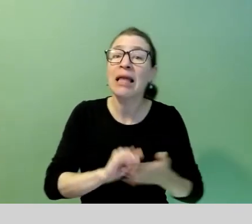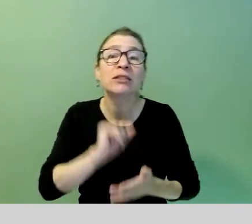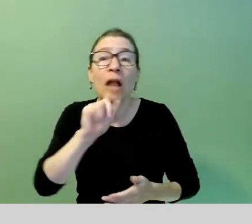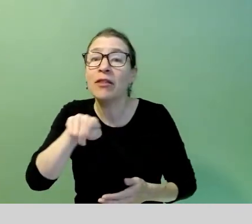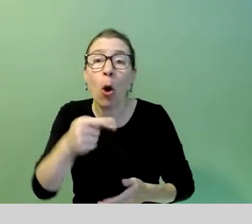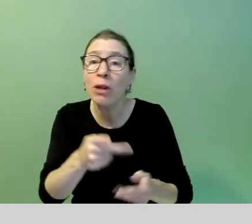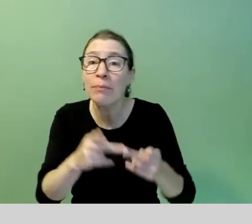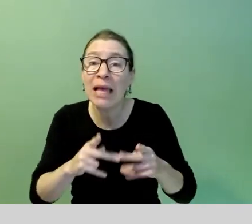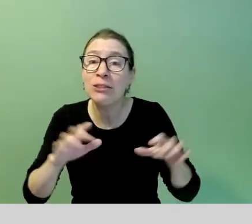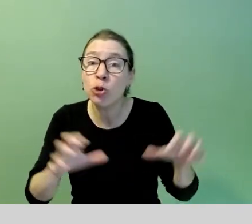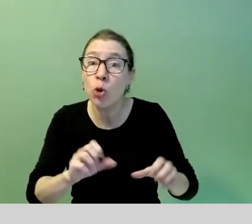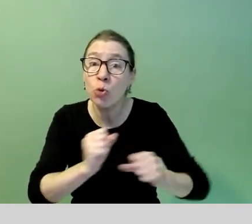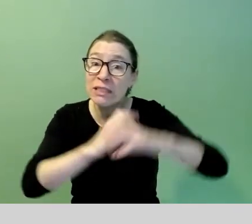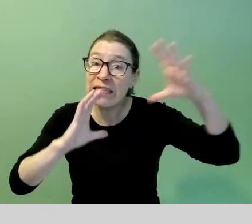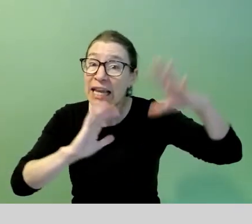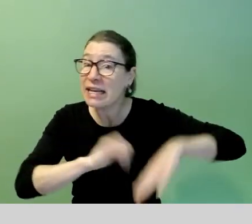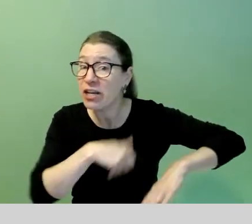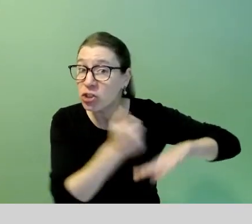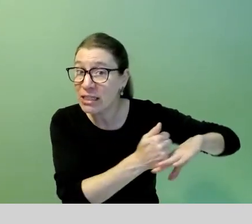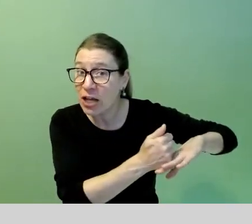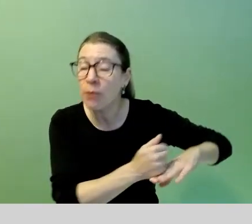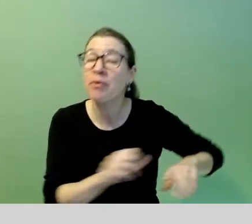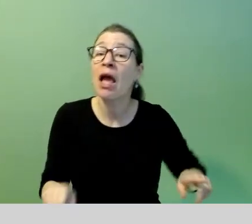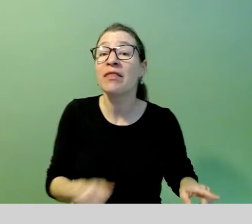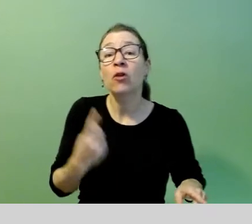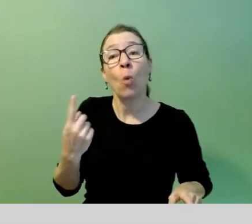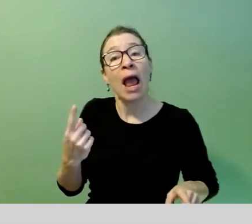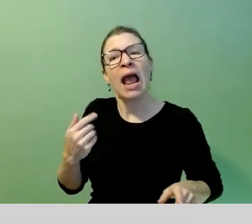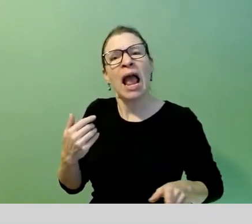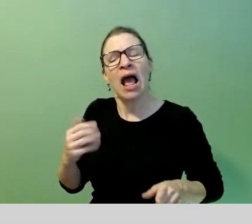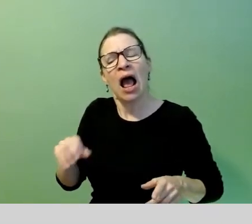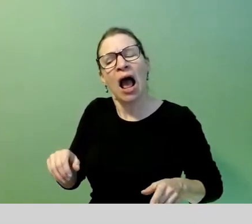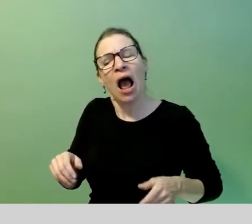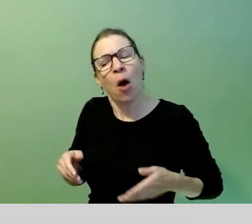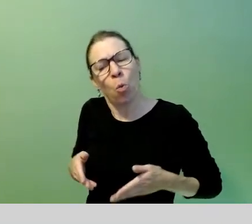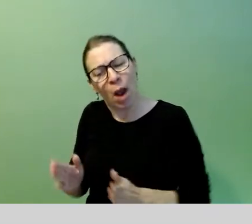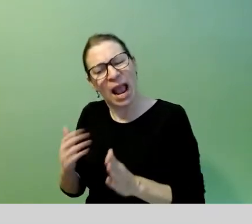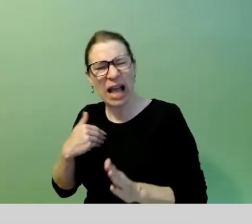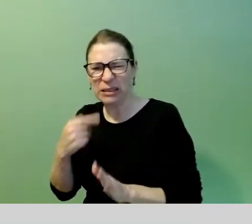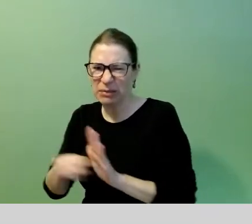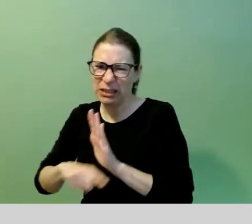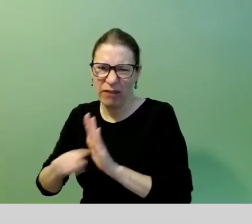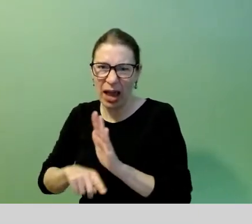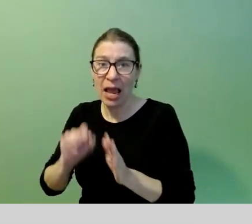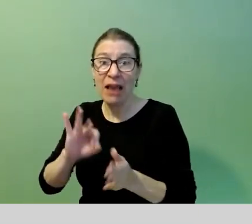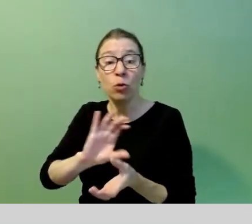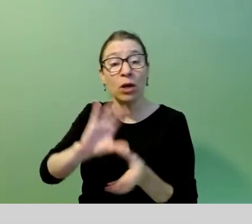And the other way has a couple of advantages. By converting init into on-scene started like so,